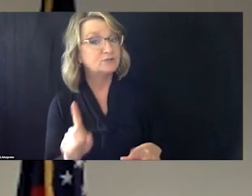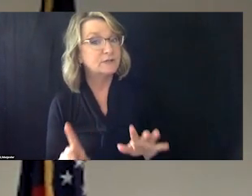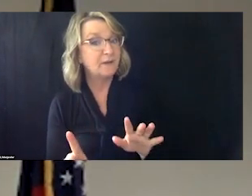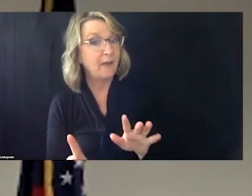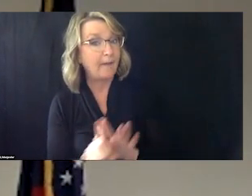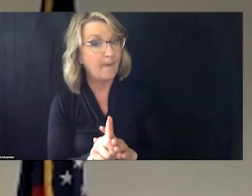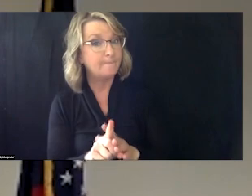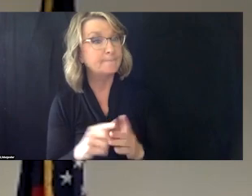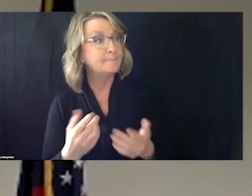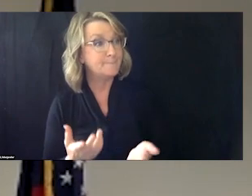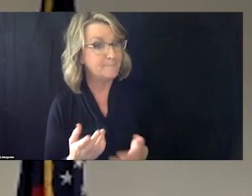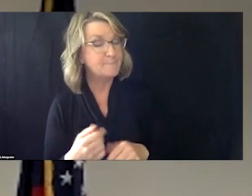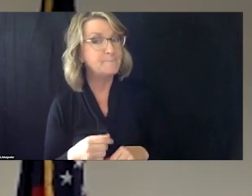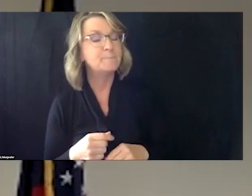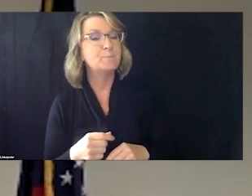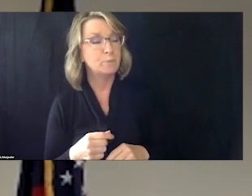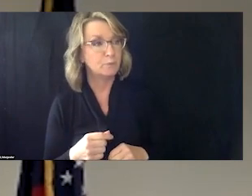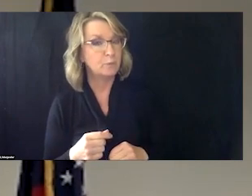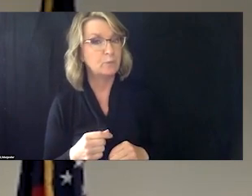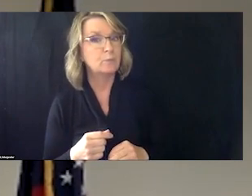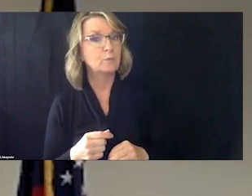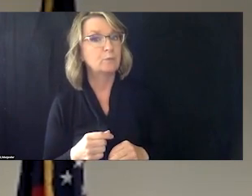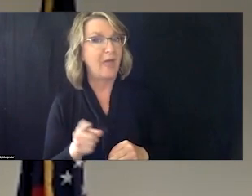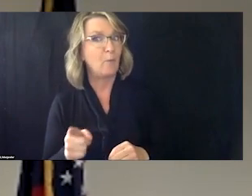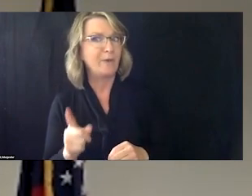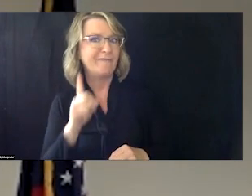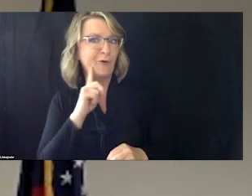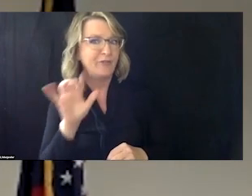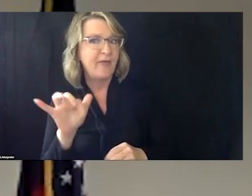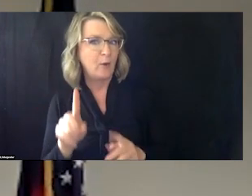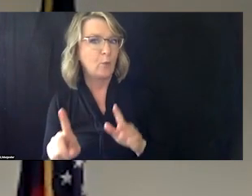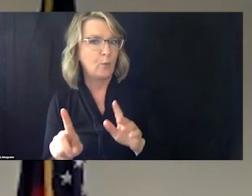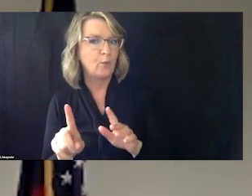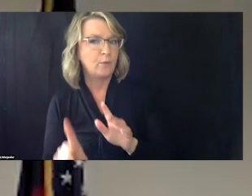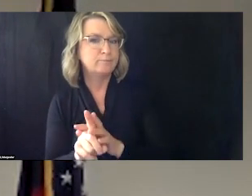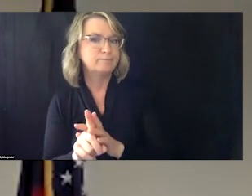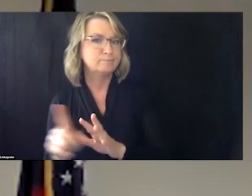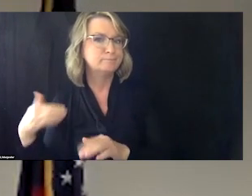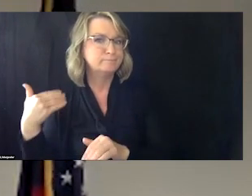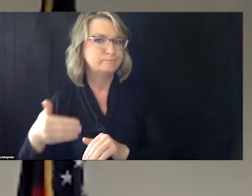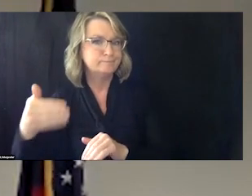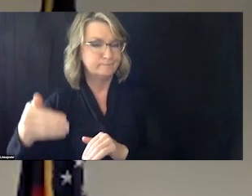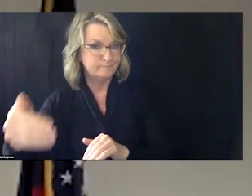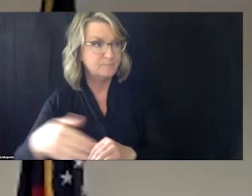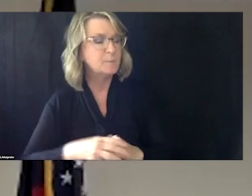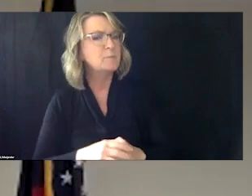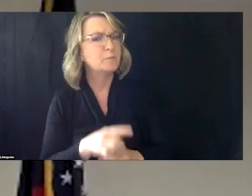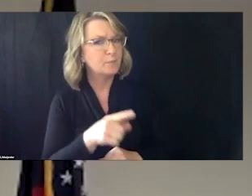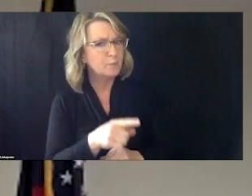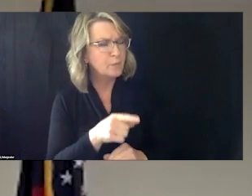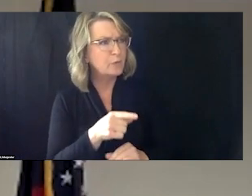and we received in the past as well um was about you kind of covered it a little bit when